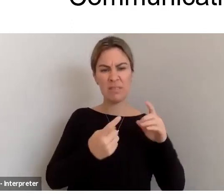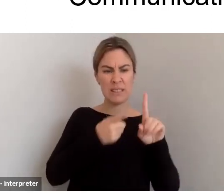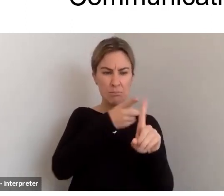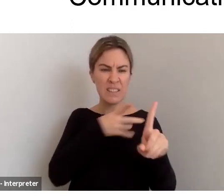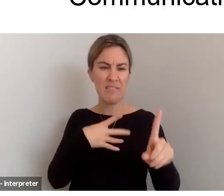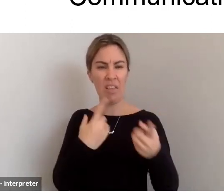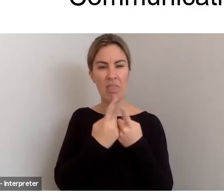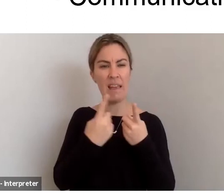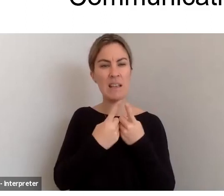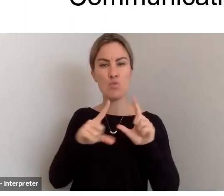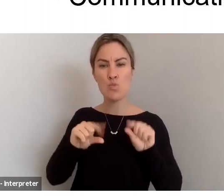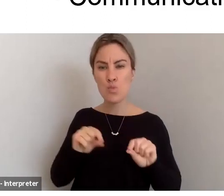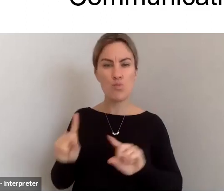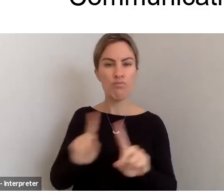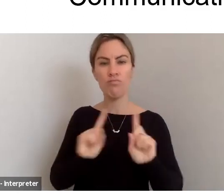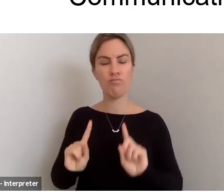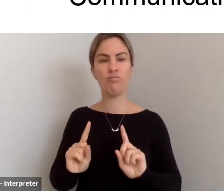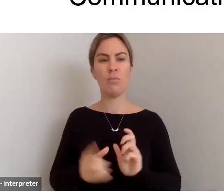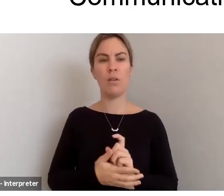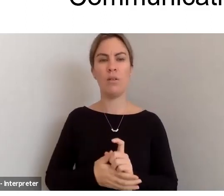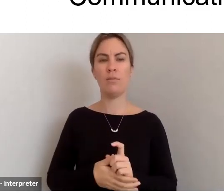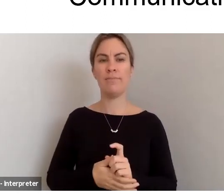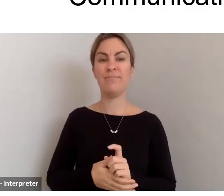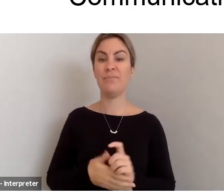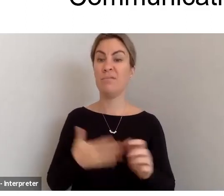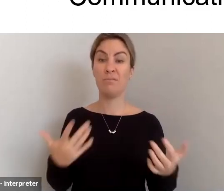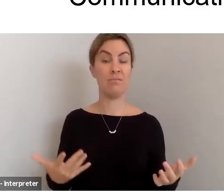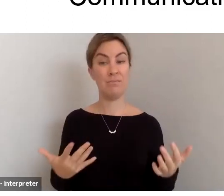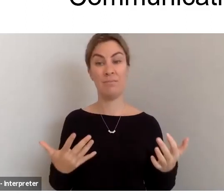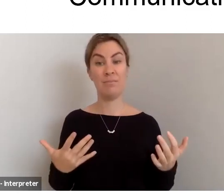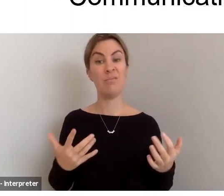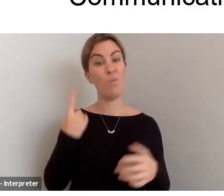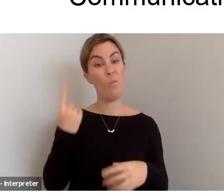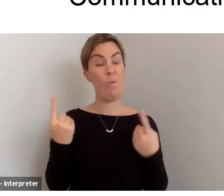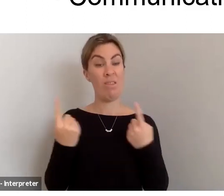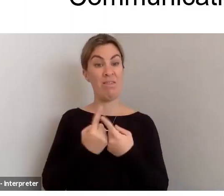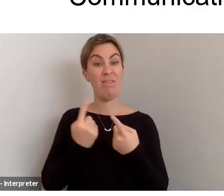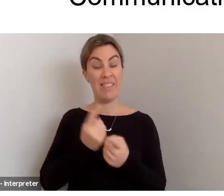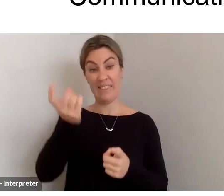and there is one thing that we tend to forget about social media,